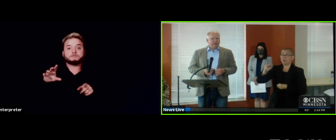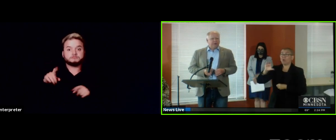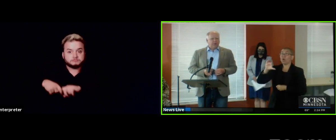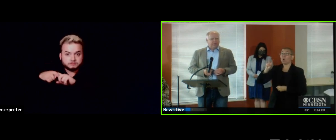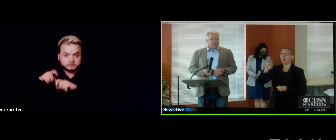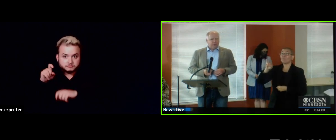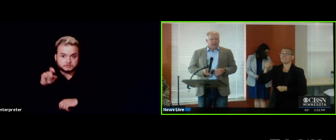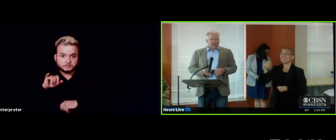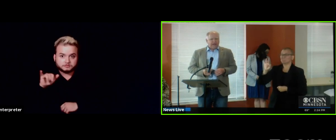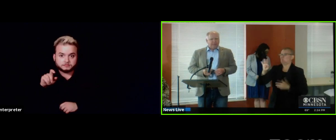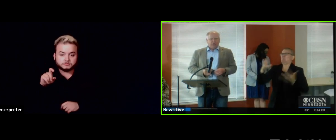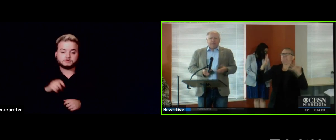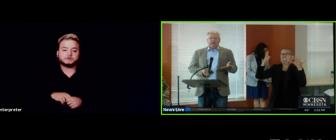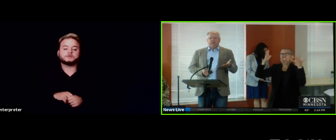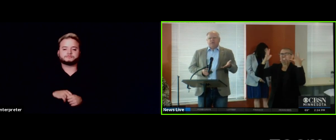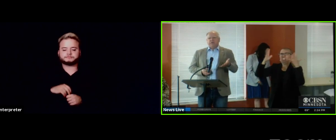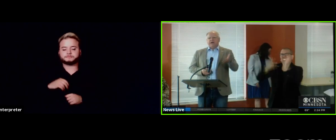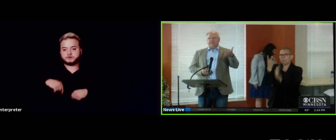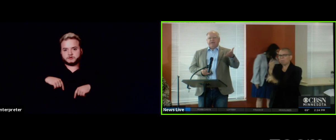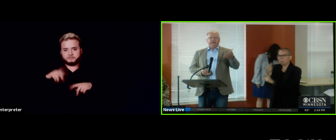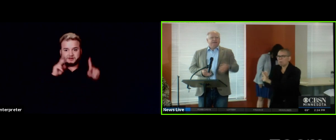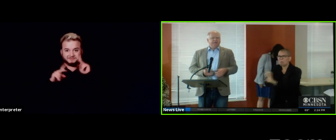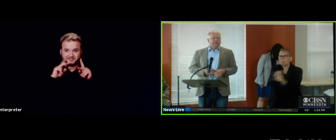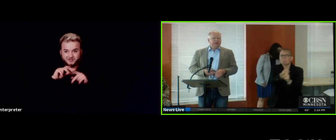they're going through we're going to make sure that they're not evicting at this time